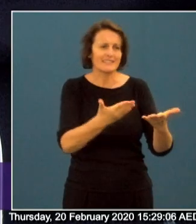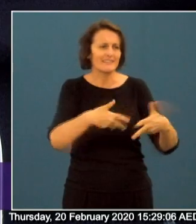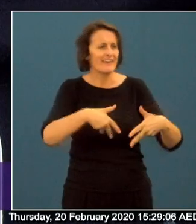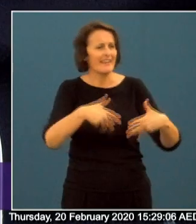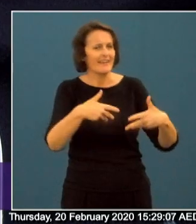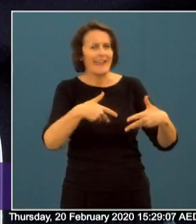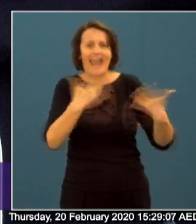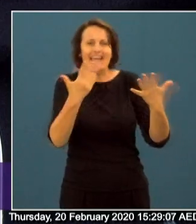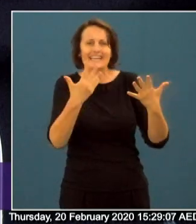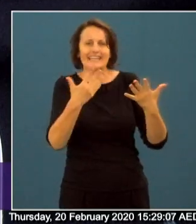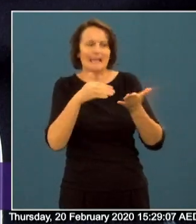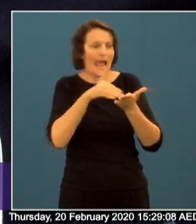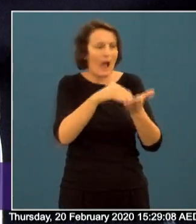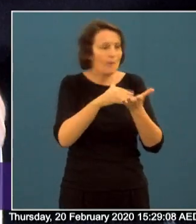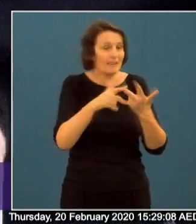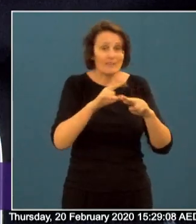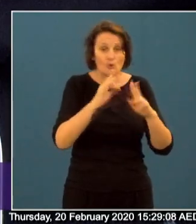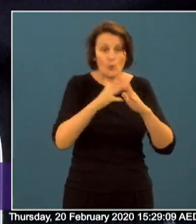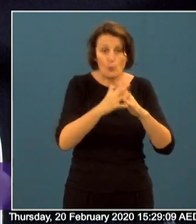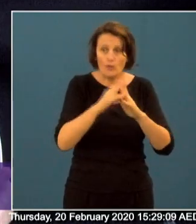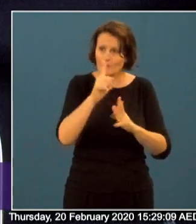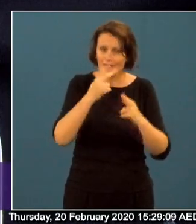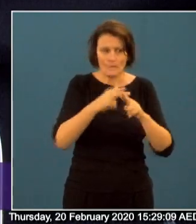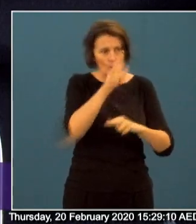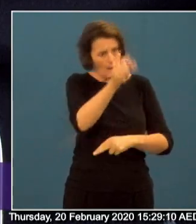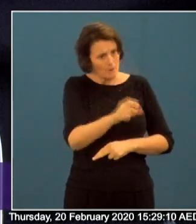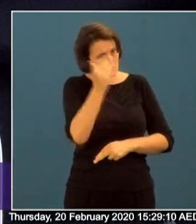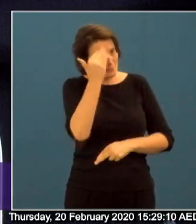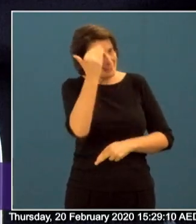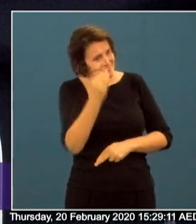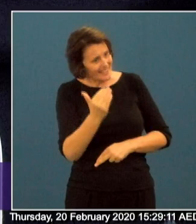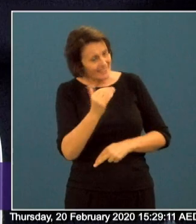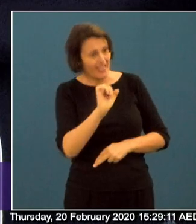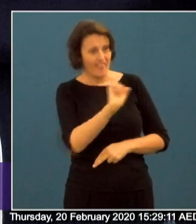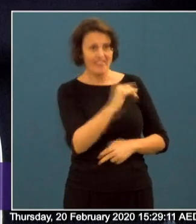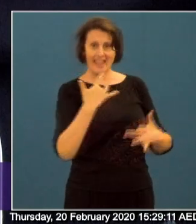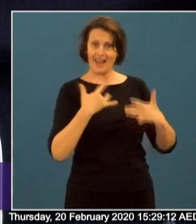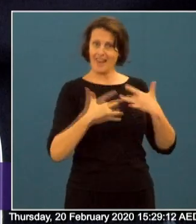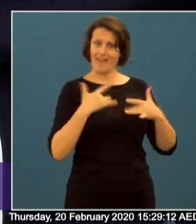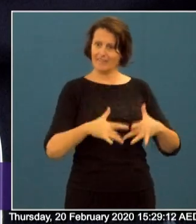but that quality of life may be — for a person with intellectual disability may be perceived quite differently.